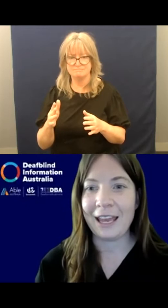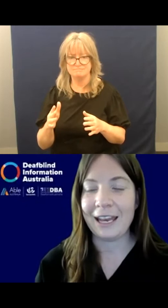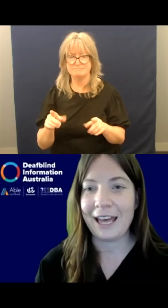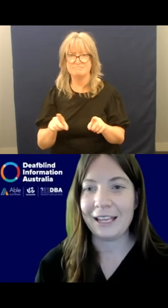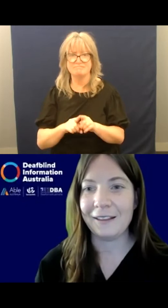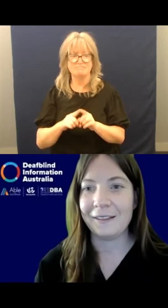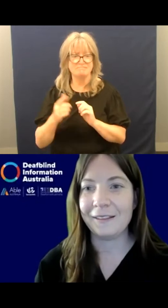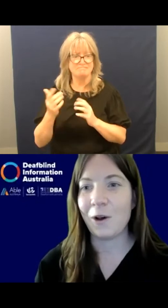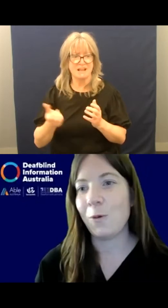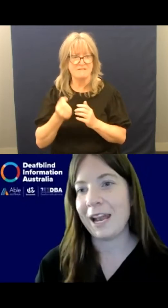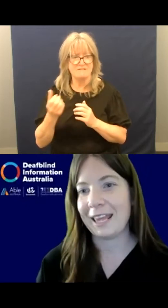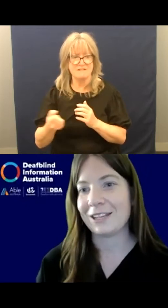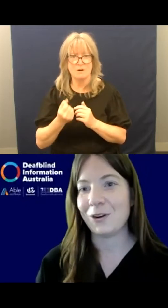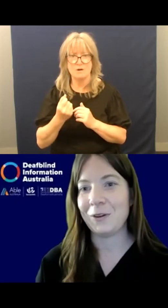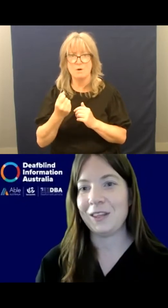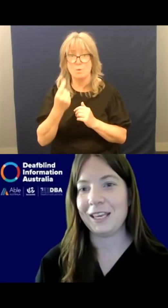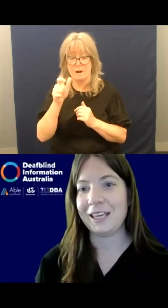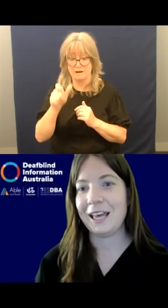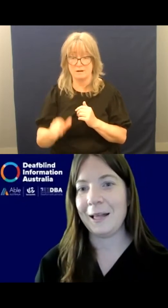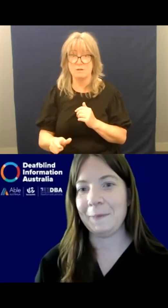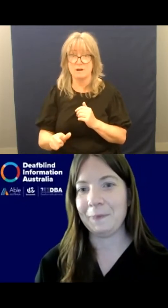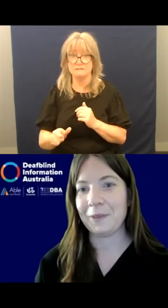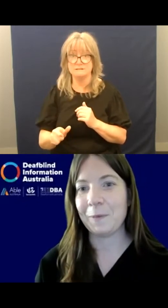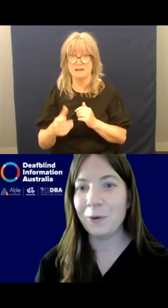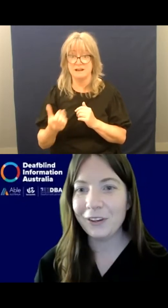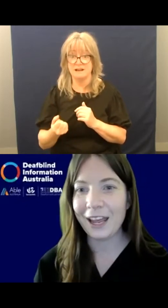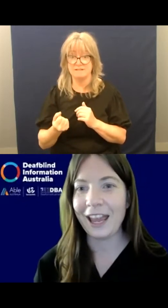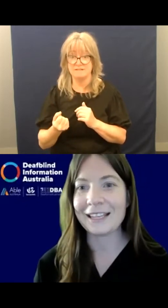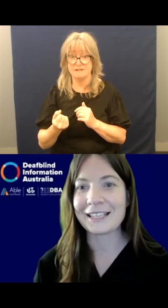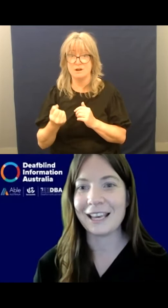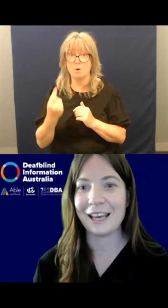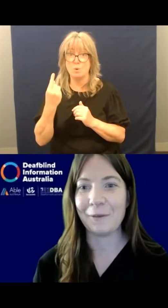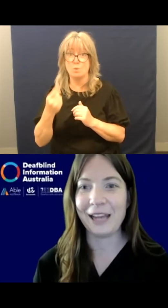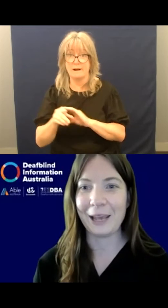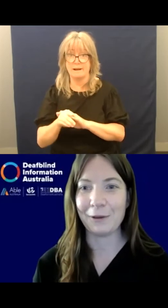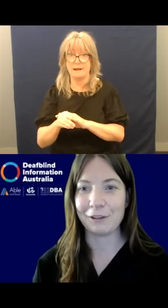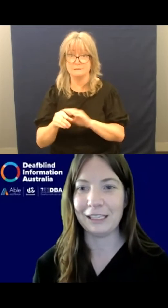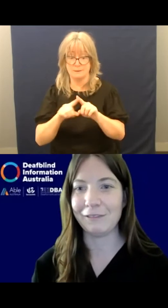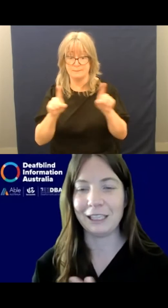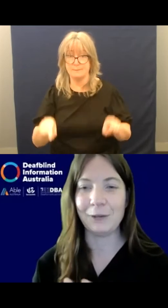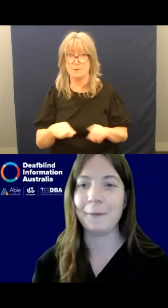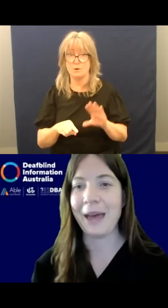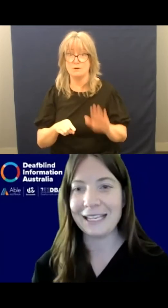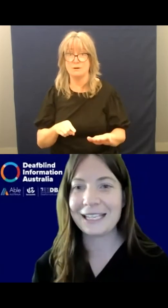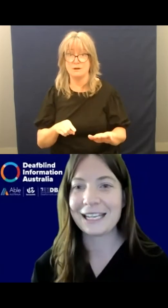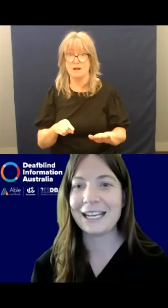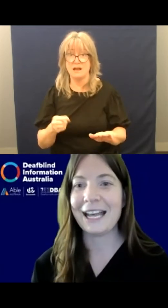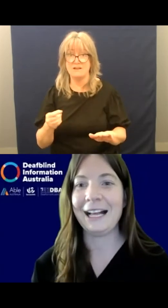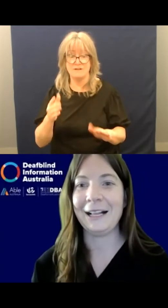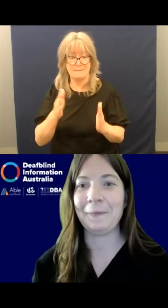that's got one hand on the board, and they're playing with really, really wet paint, and they've